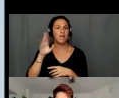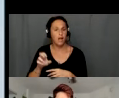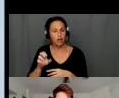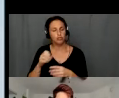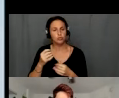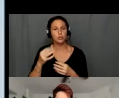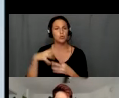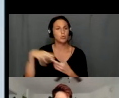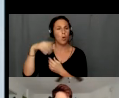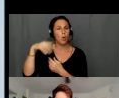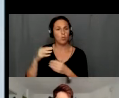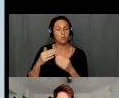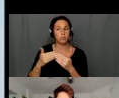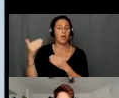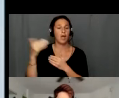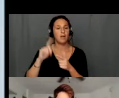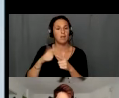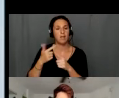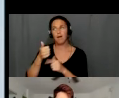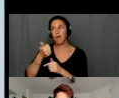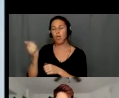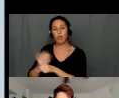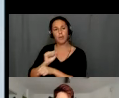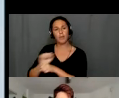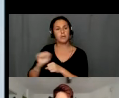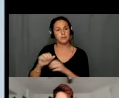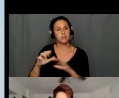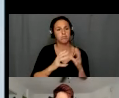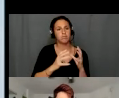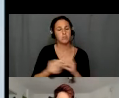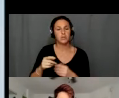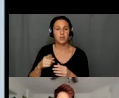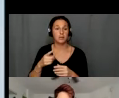Some takeaways from our research were in 2019